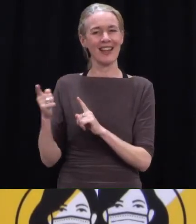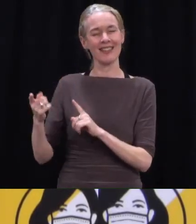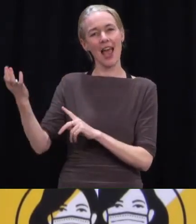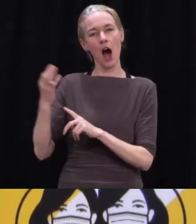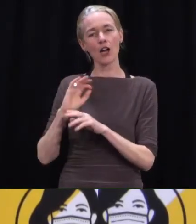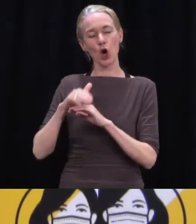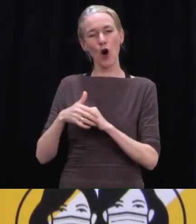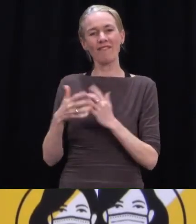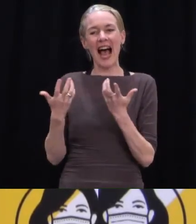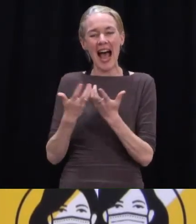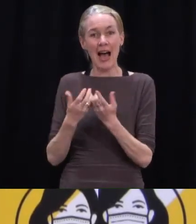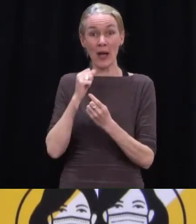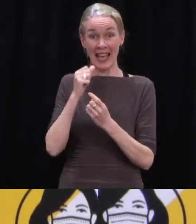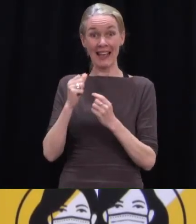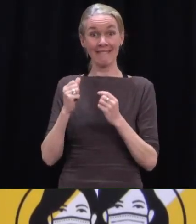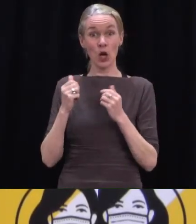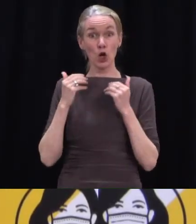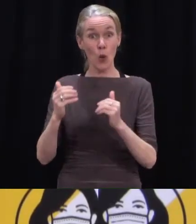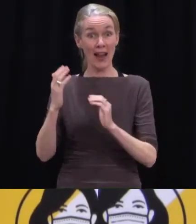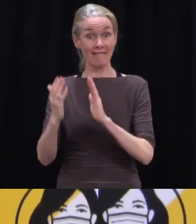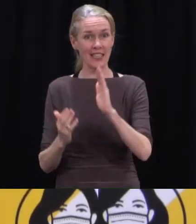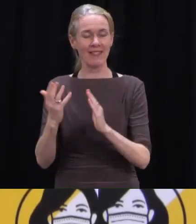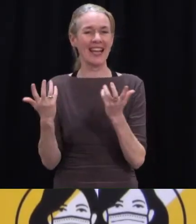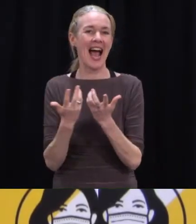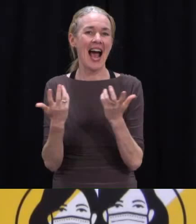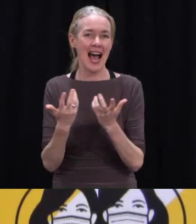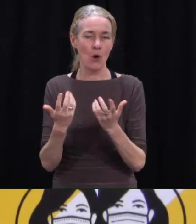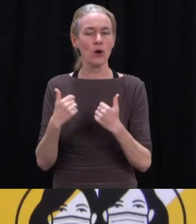around if parliament were to reconvene, here are the